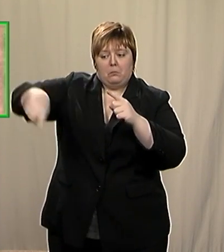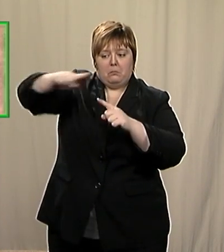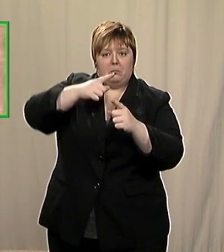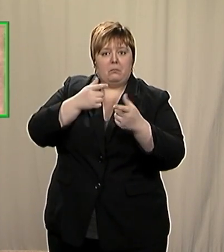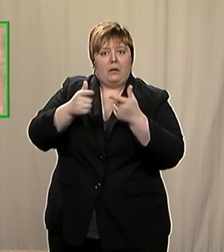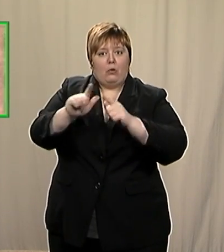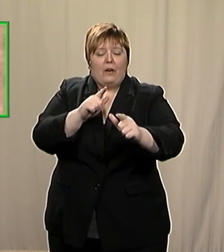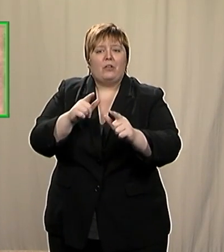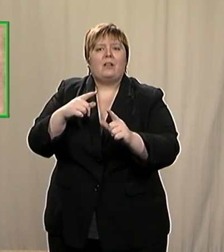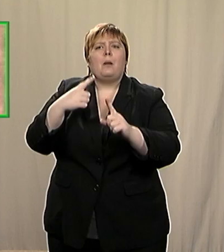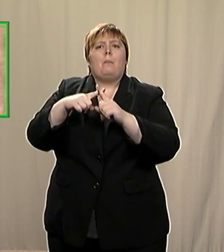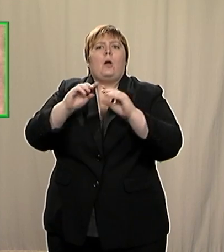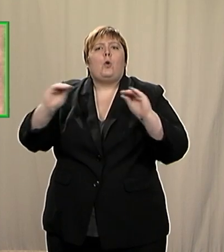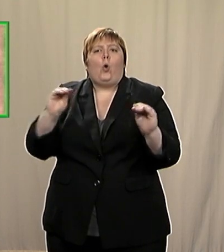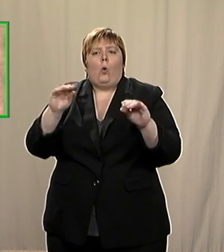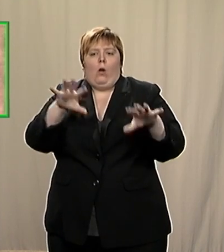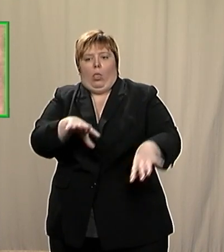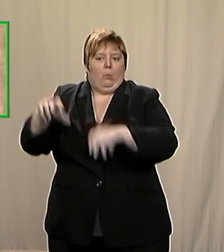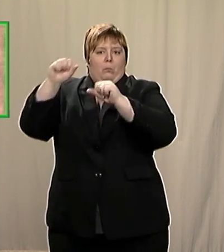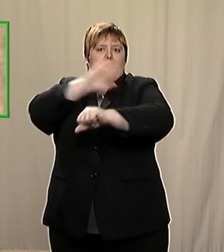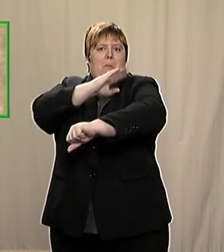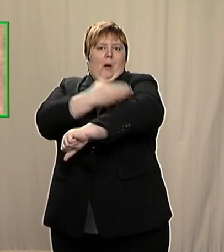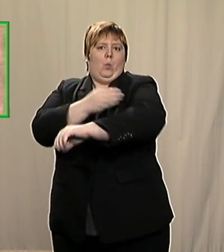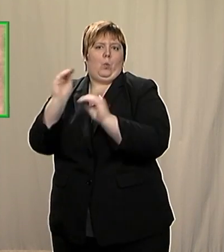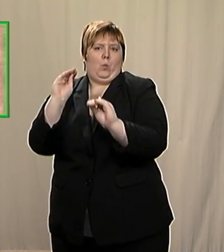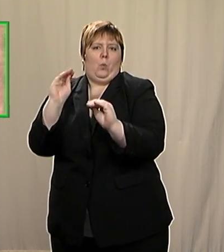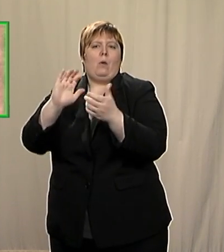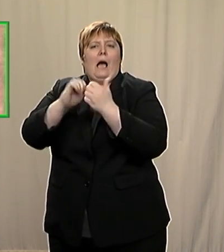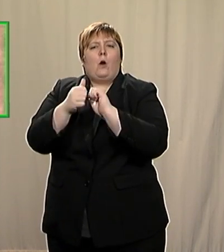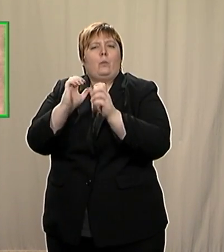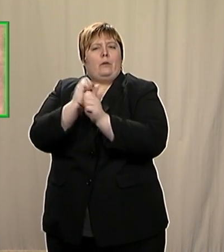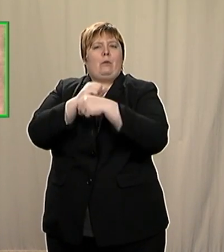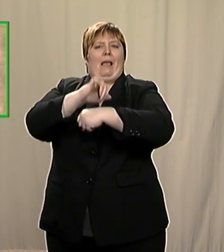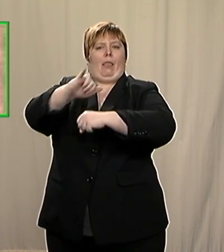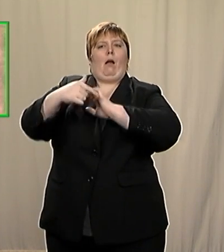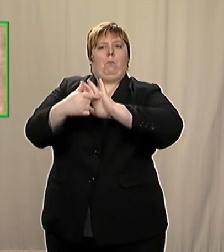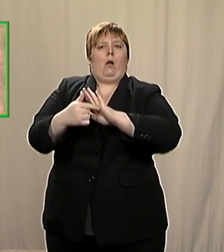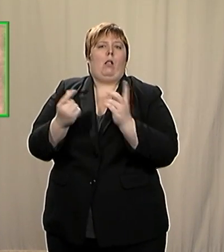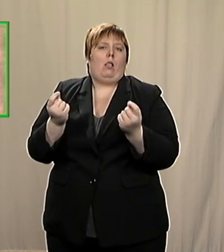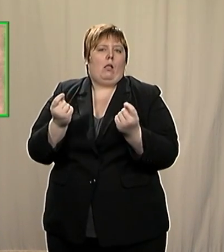to the most successful interactions for the participants with which they're working.